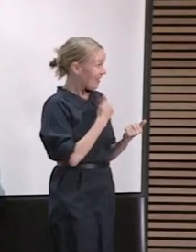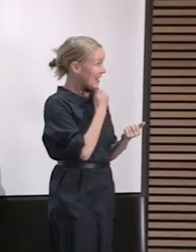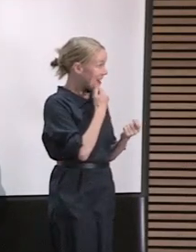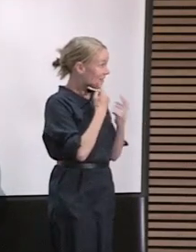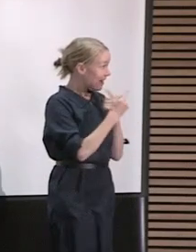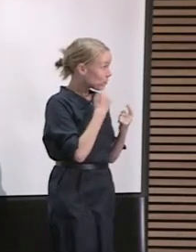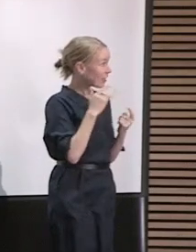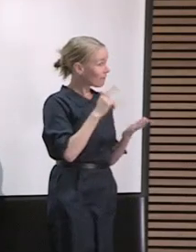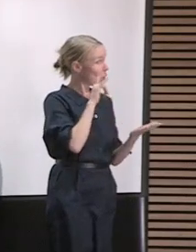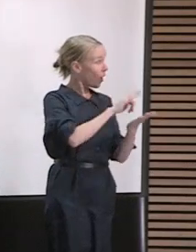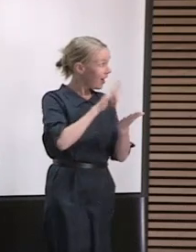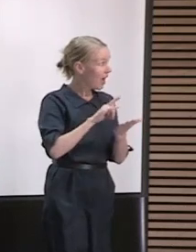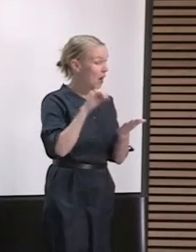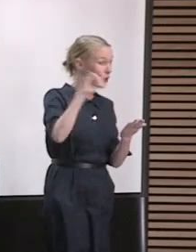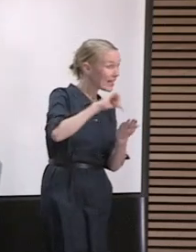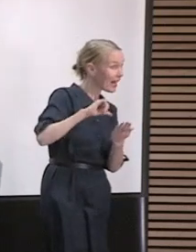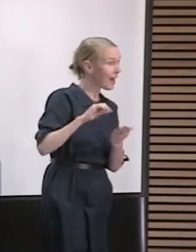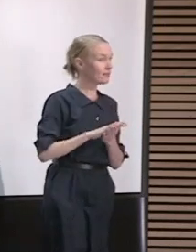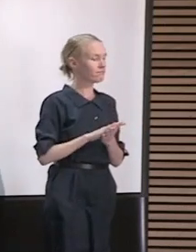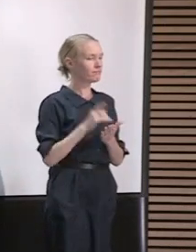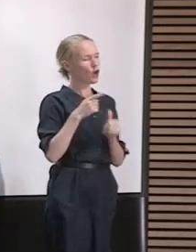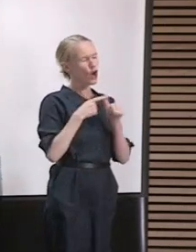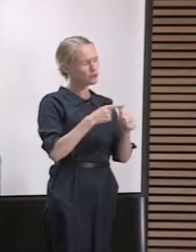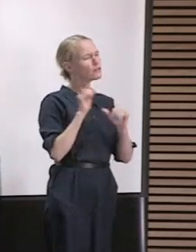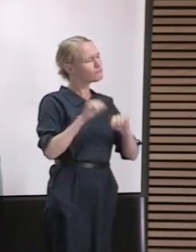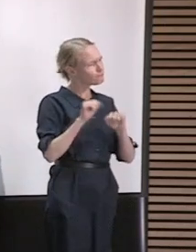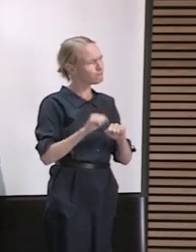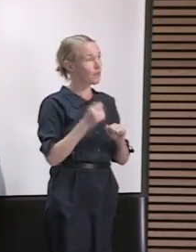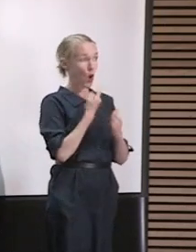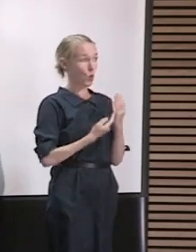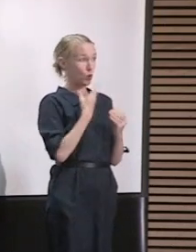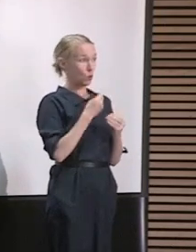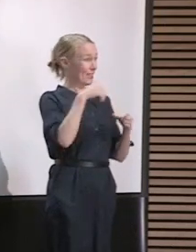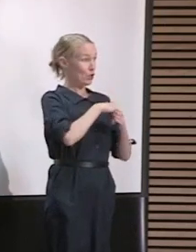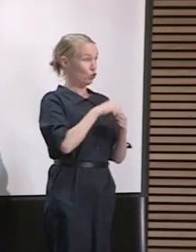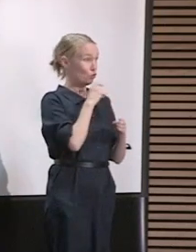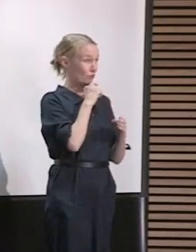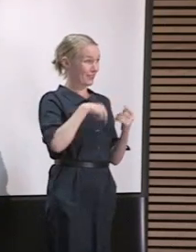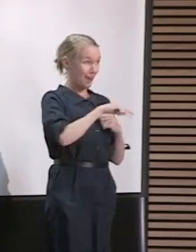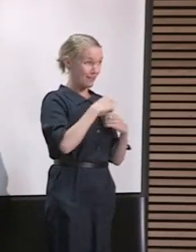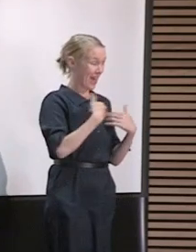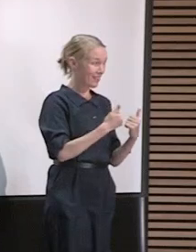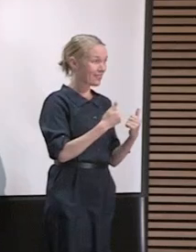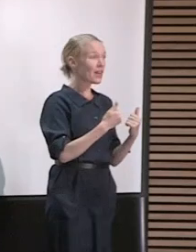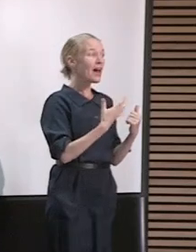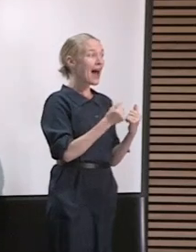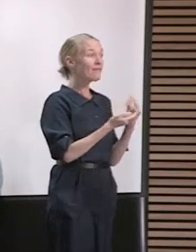Is the Minister of Health equipped to handle questions like this? Yes - we don't just rely on our own